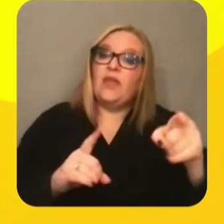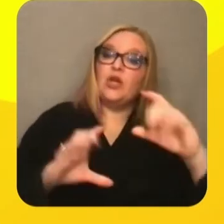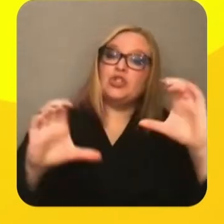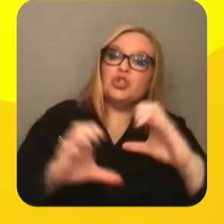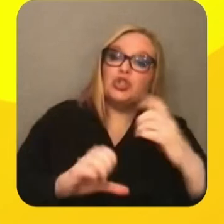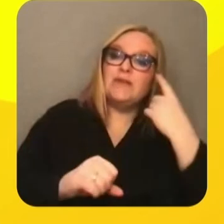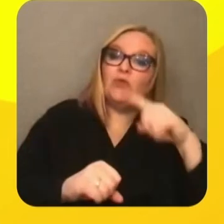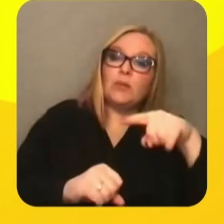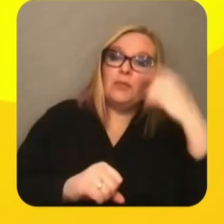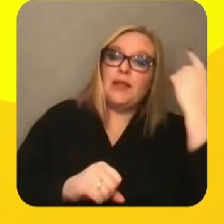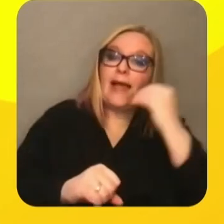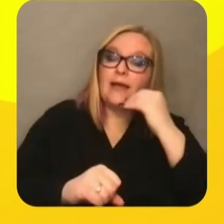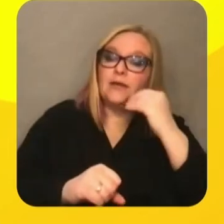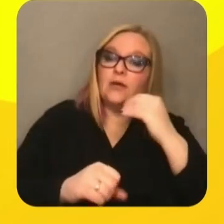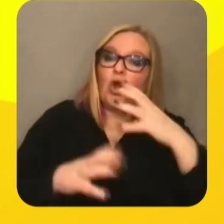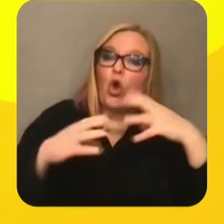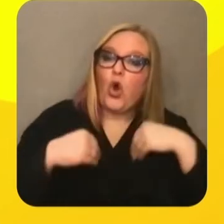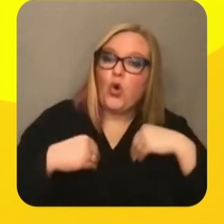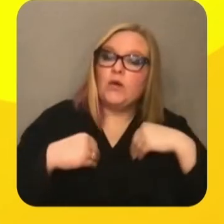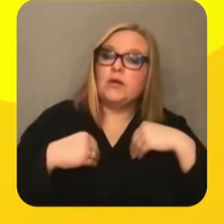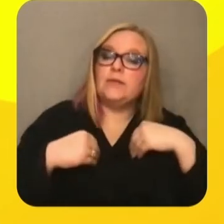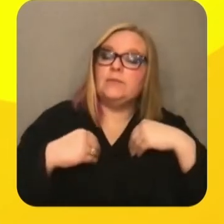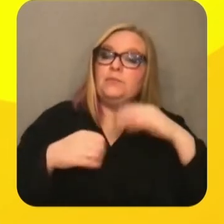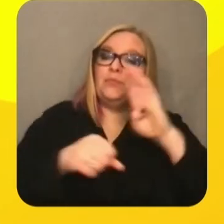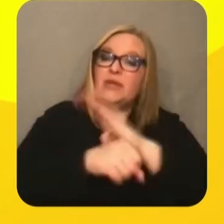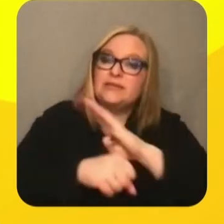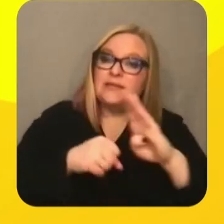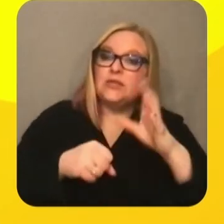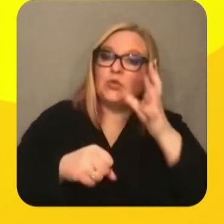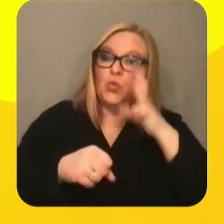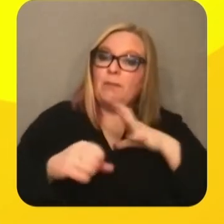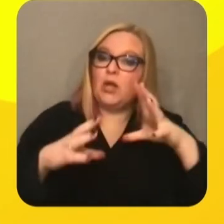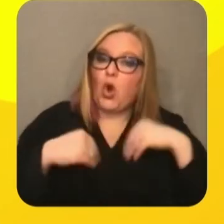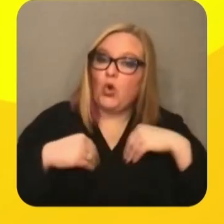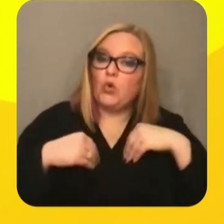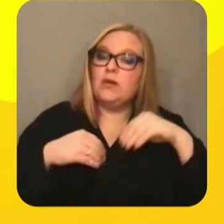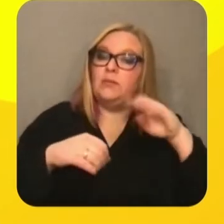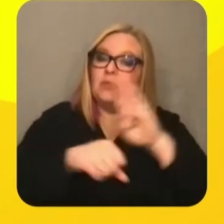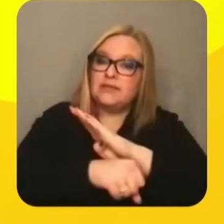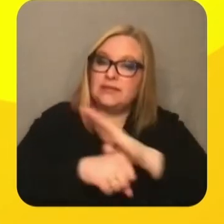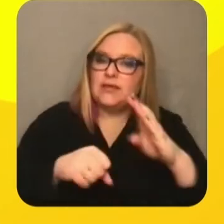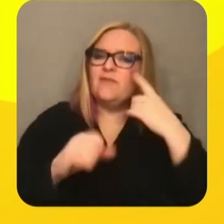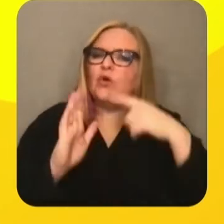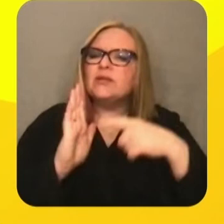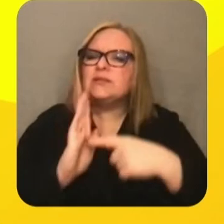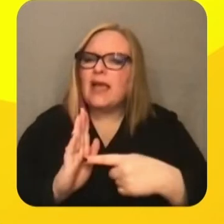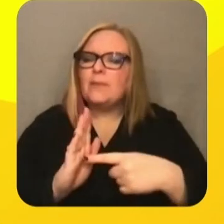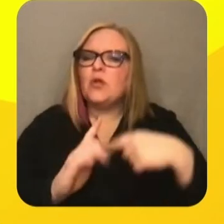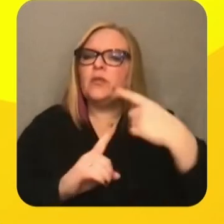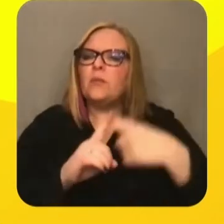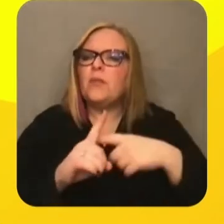So in response during, for example, the month of August, which is known as Black Business Month.